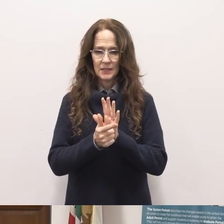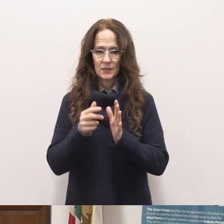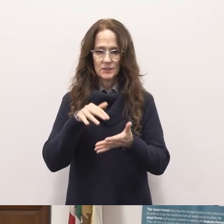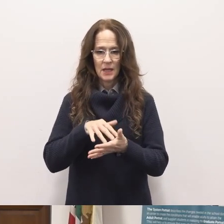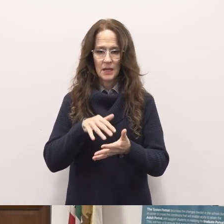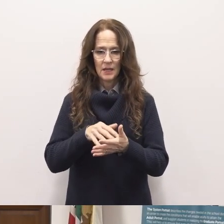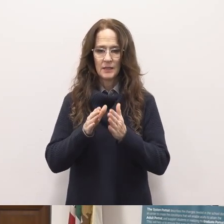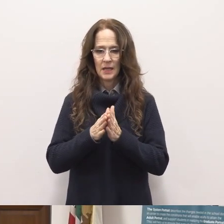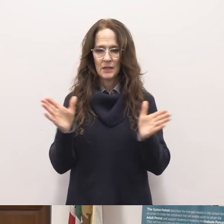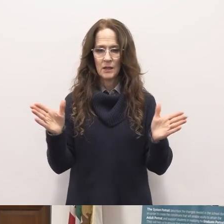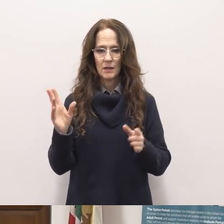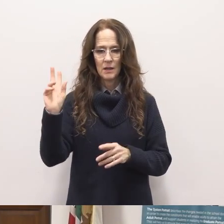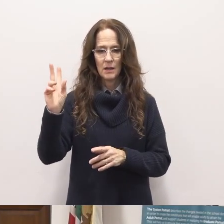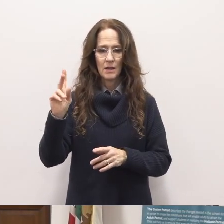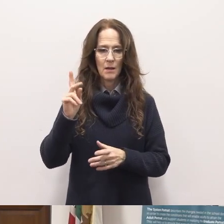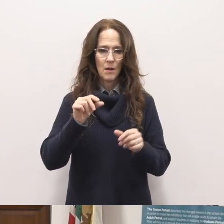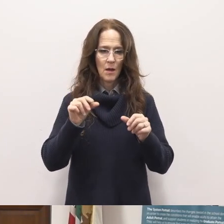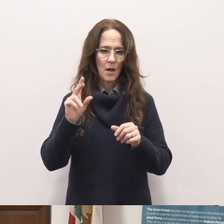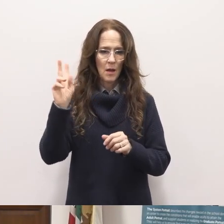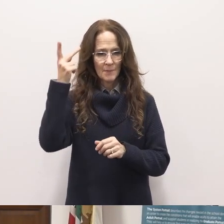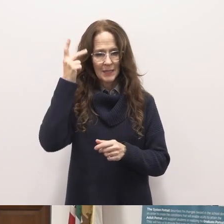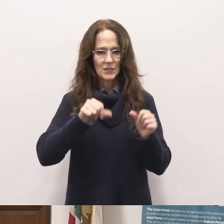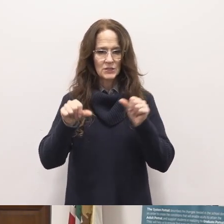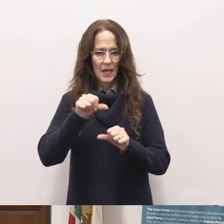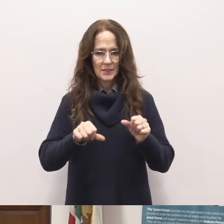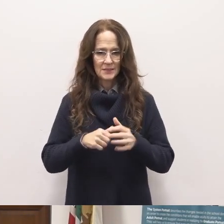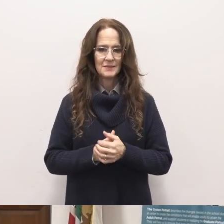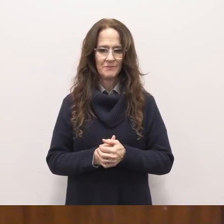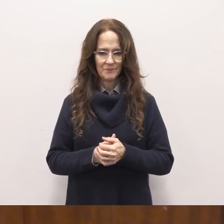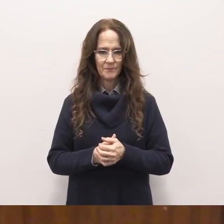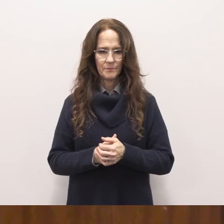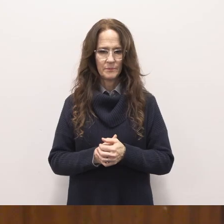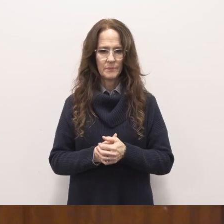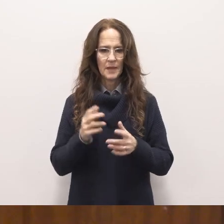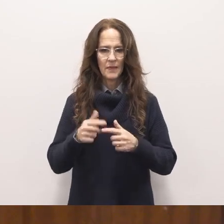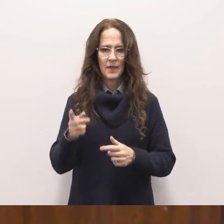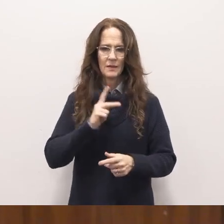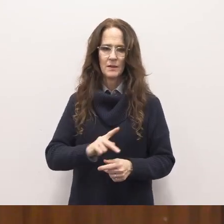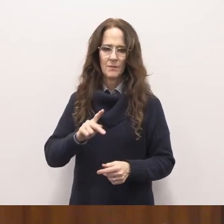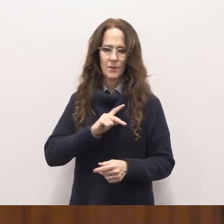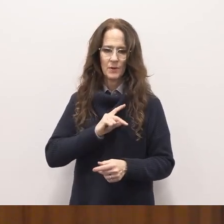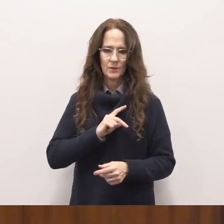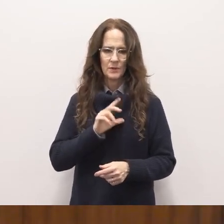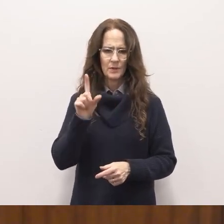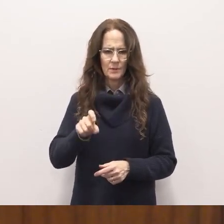in general political science. Okay. And then more on a personal tip. So you were telling us about all